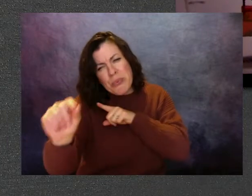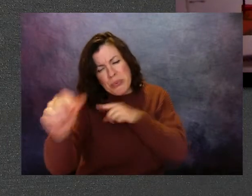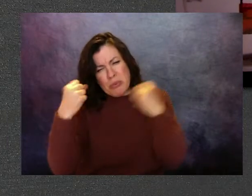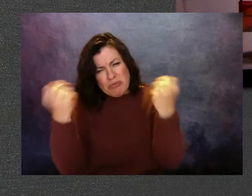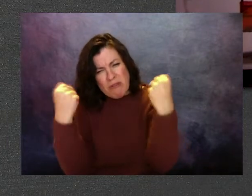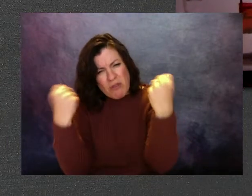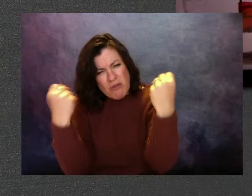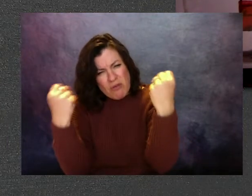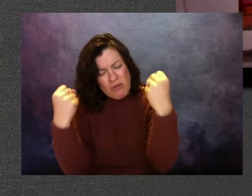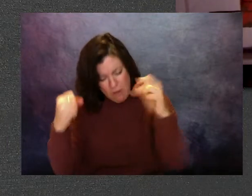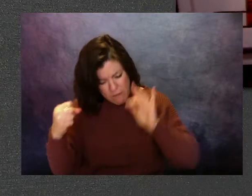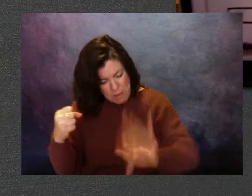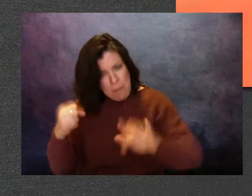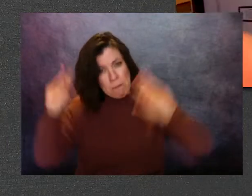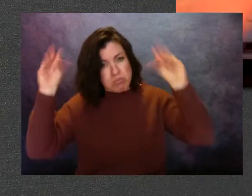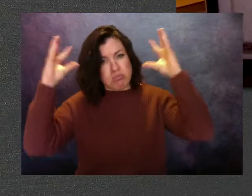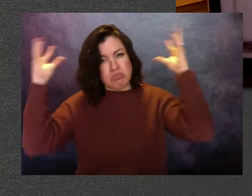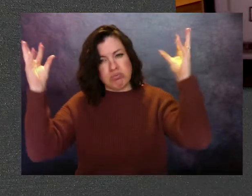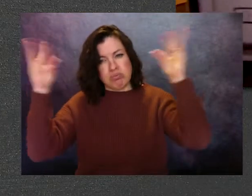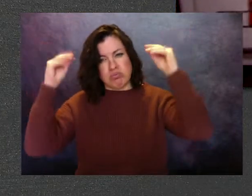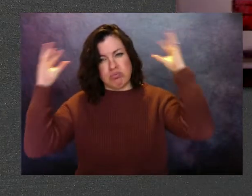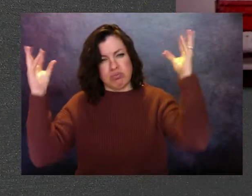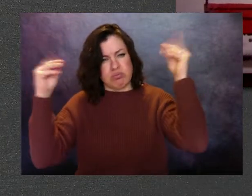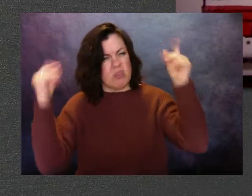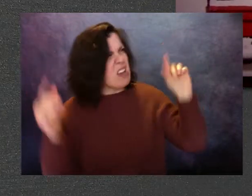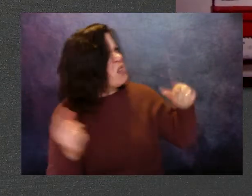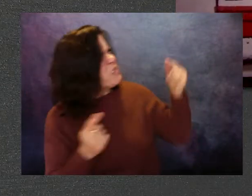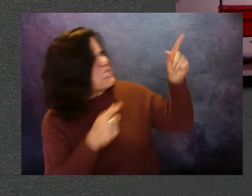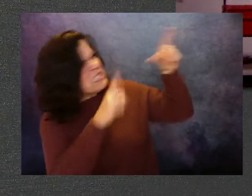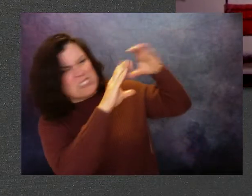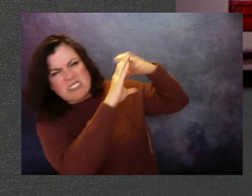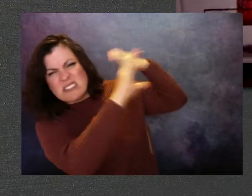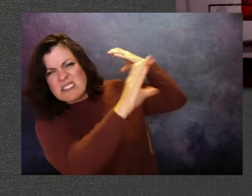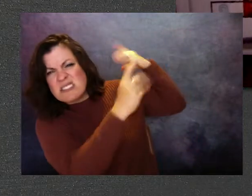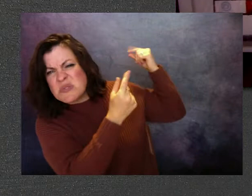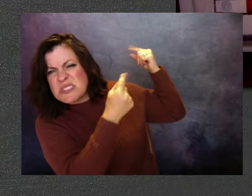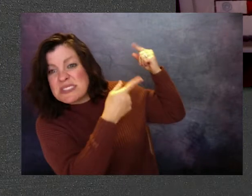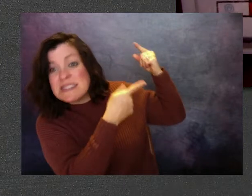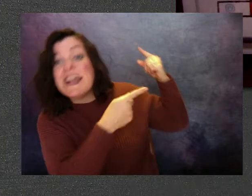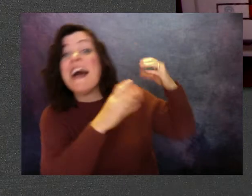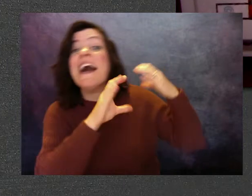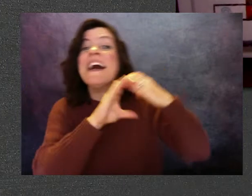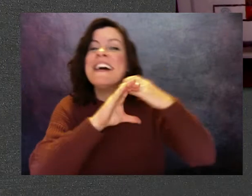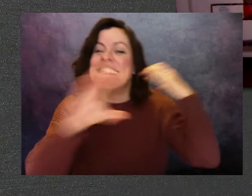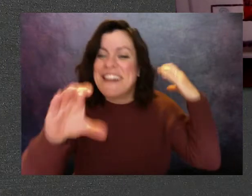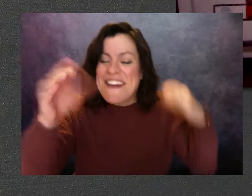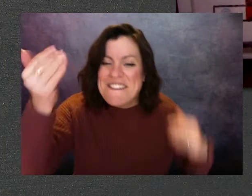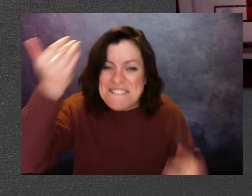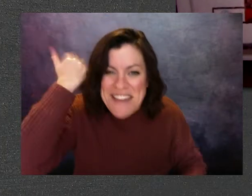Wow. What is this big thing right there? What is that? Oh, that's a fire truck.